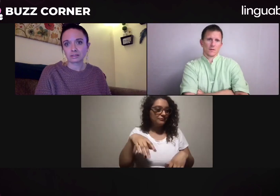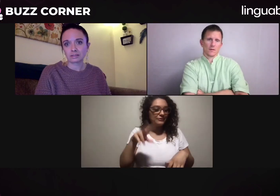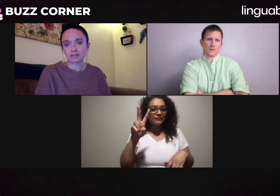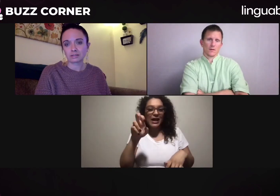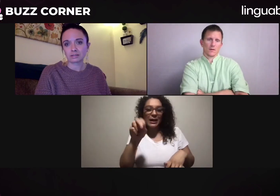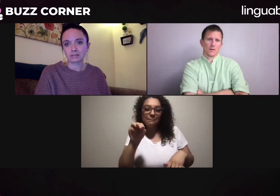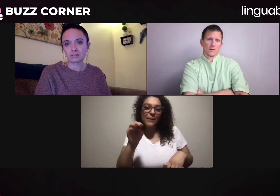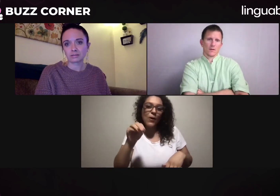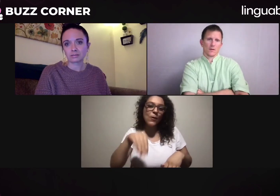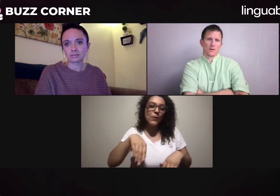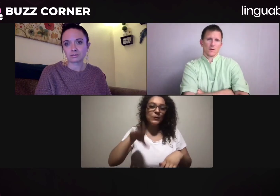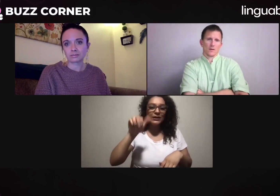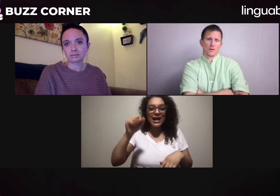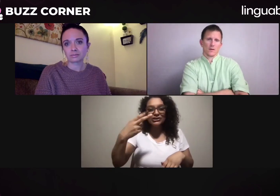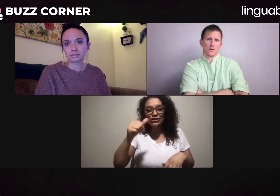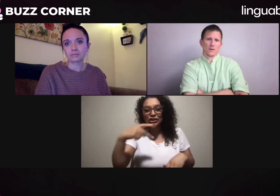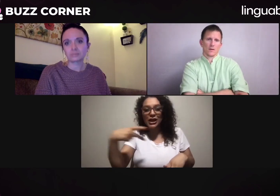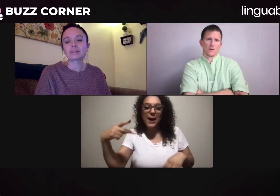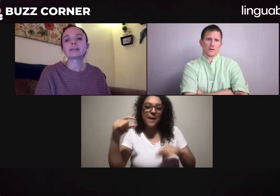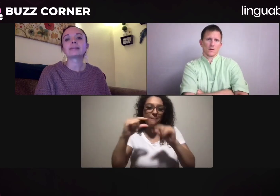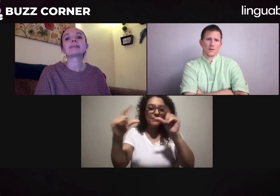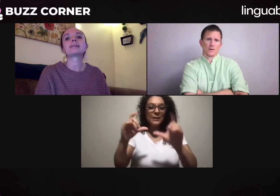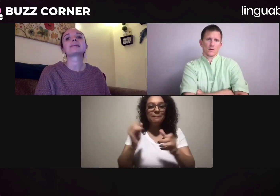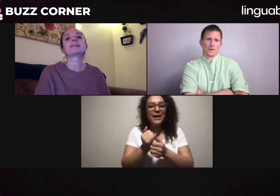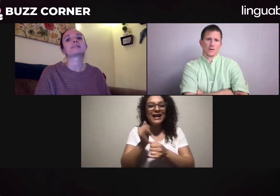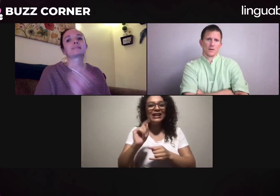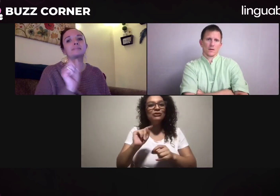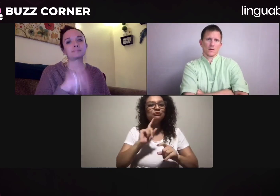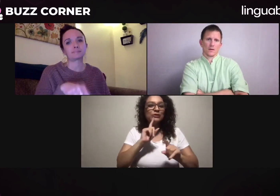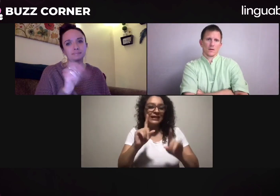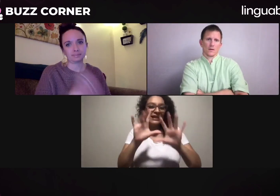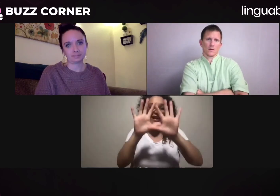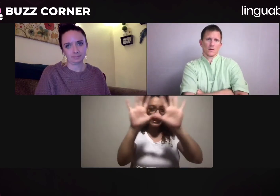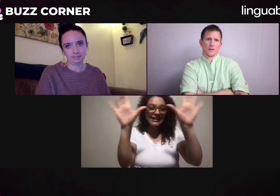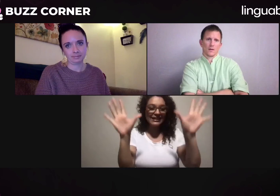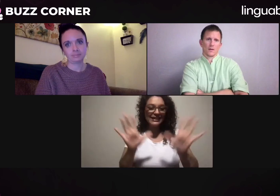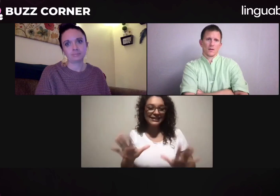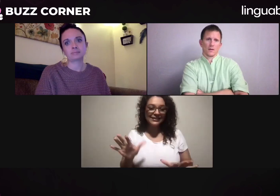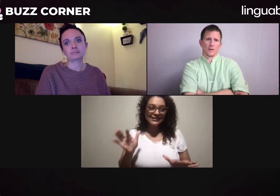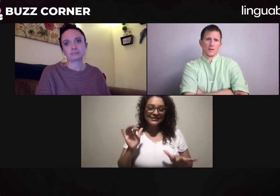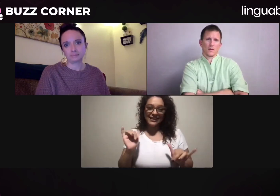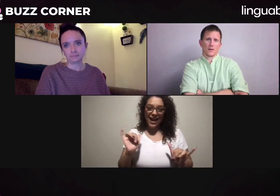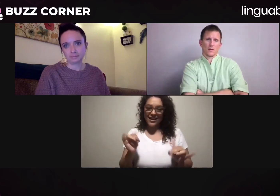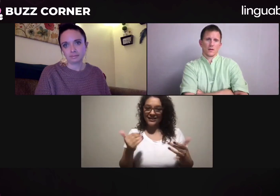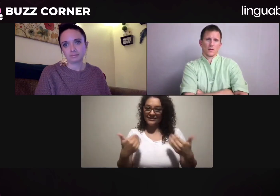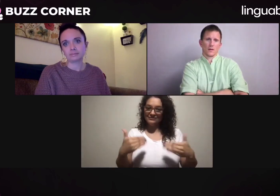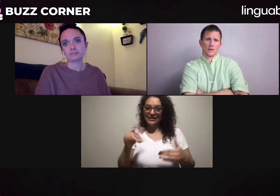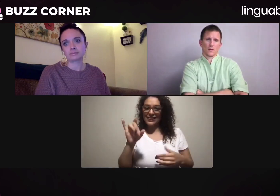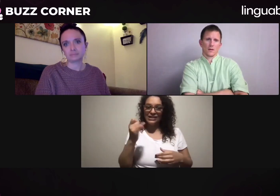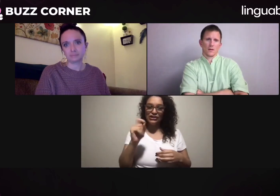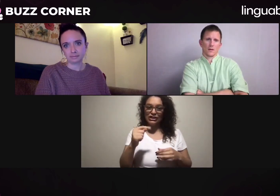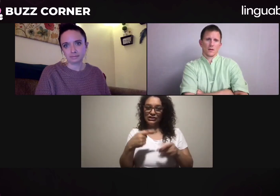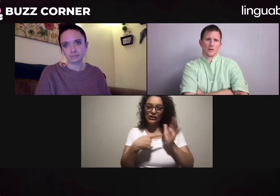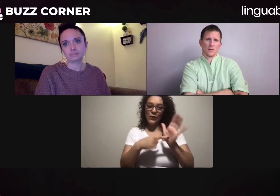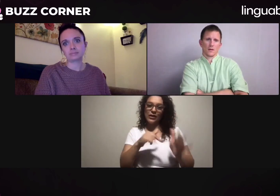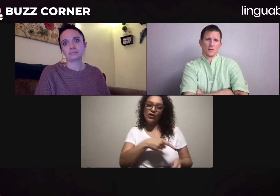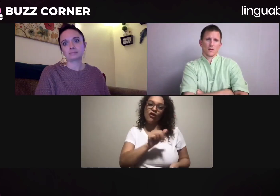And on their pages you'll see links to their Venmo and Cash app, right? It's a very, it's very laid out. It's like legit, right?